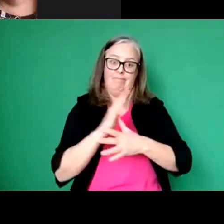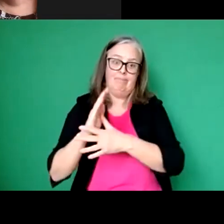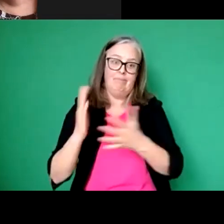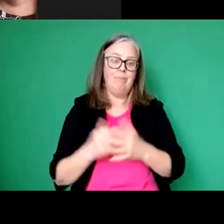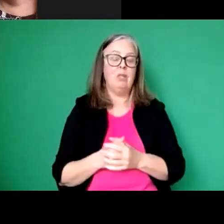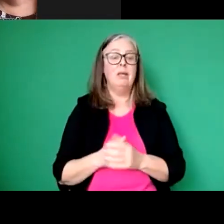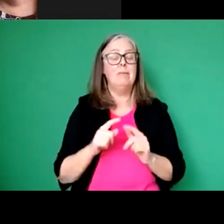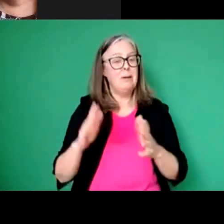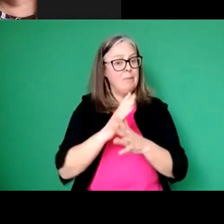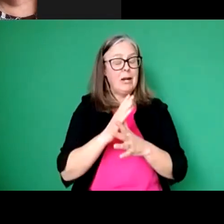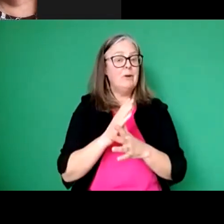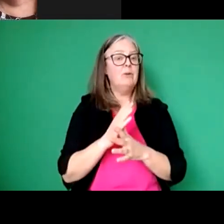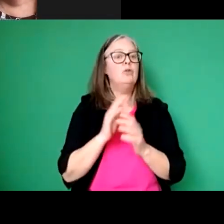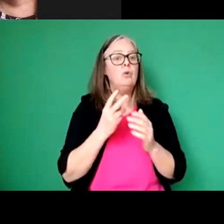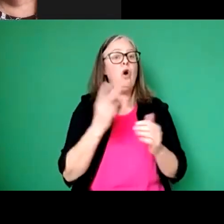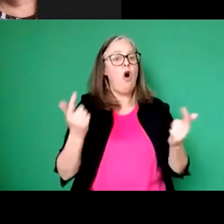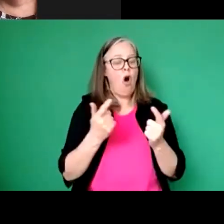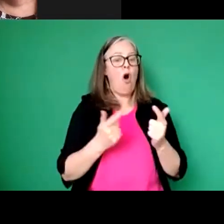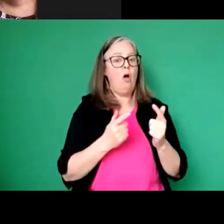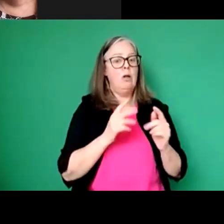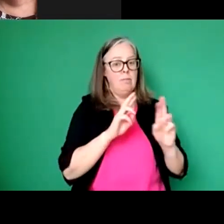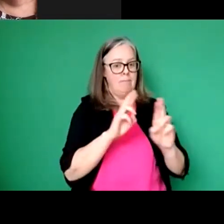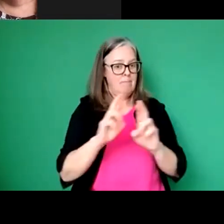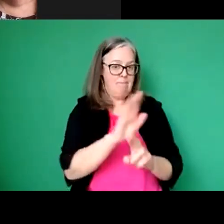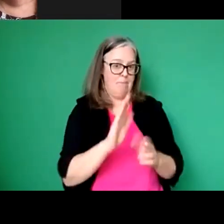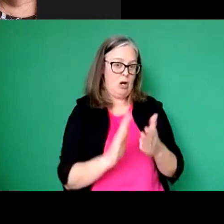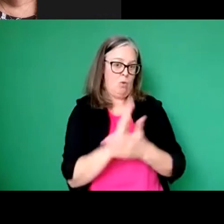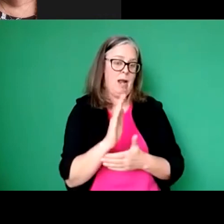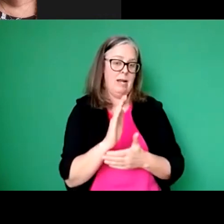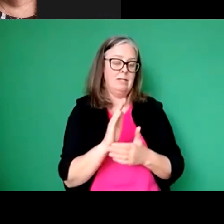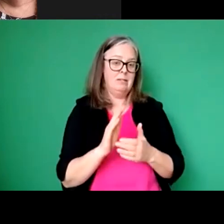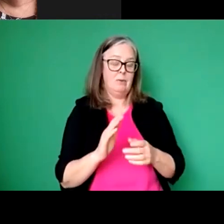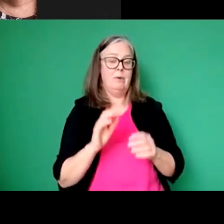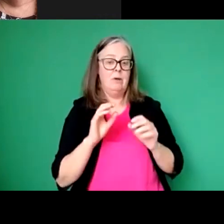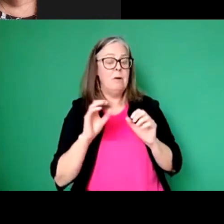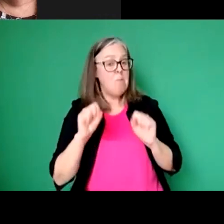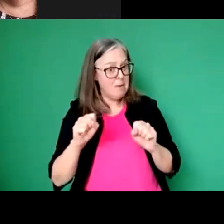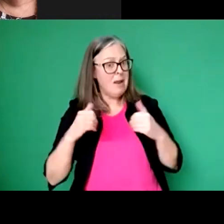to coexist because there's usually lots of room and possibility for that to happen by looking at